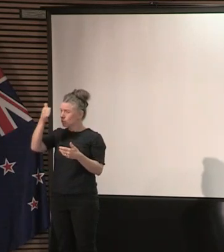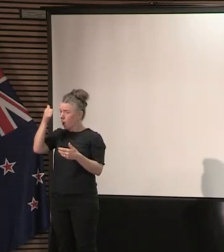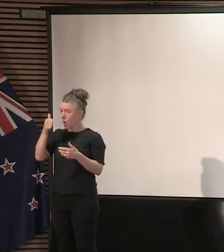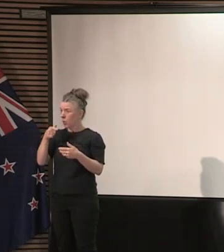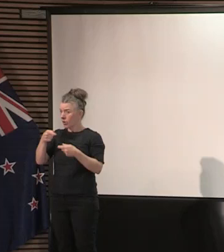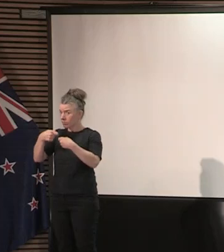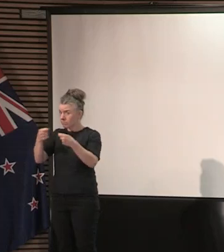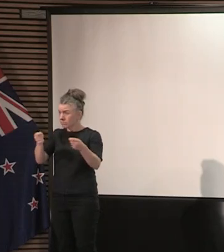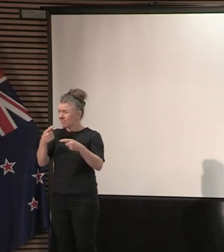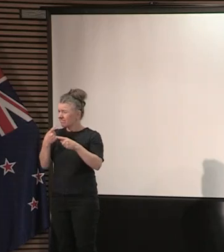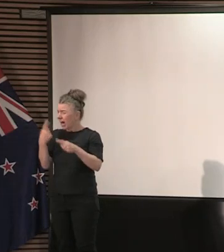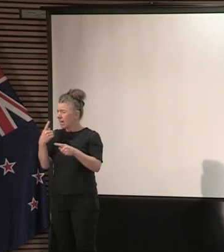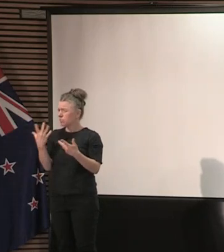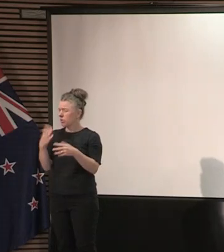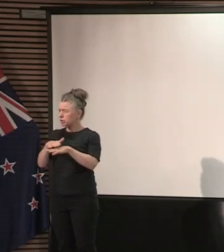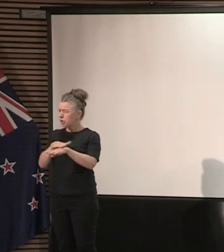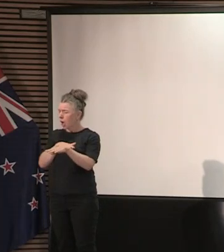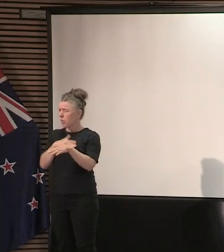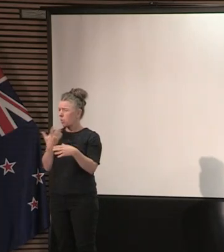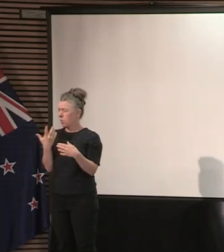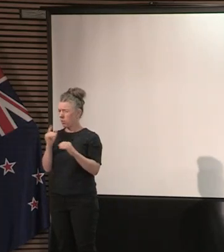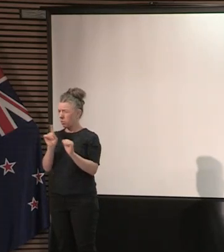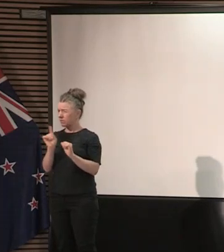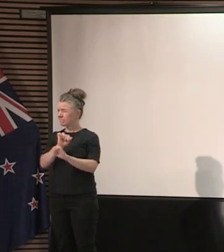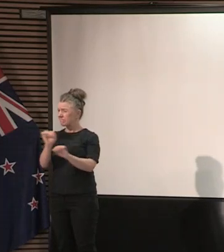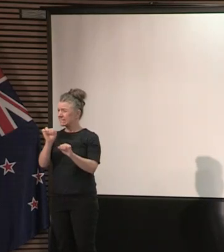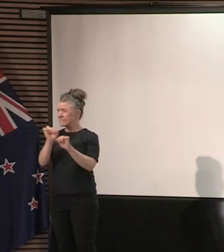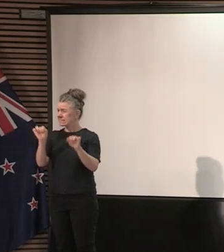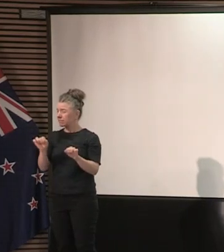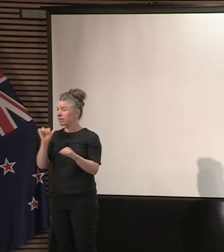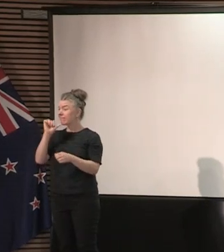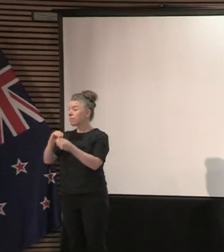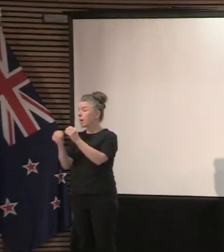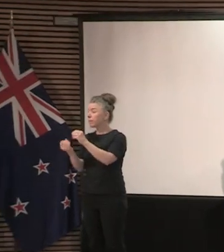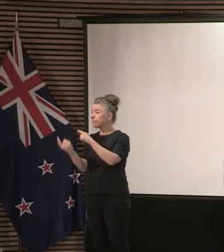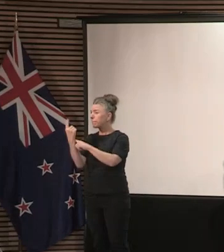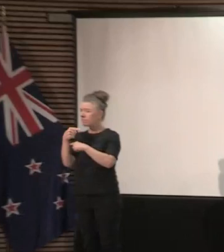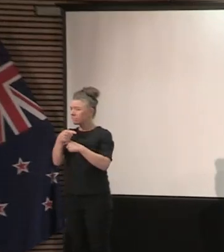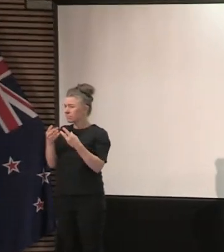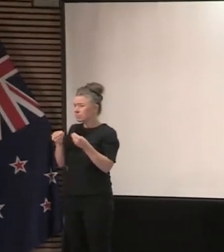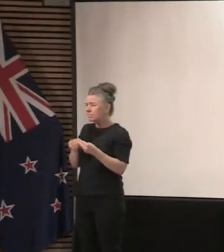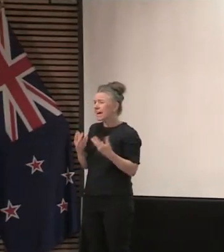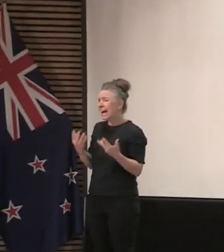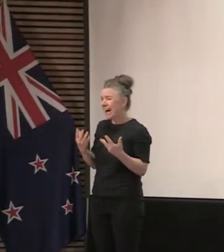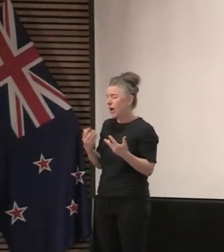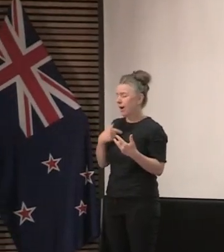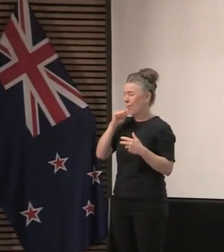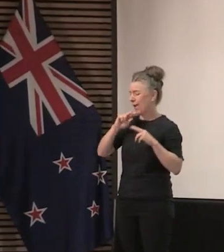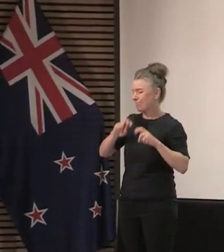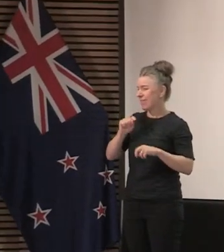community so we can get an idea of what PPE is going out, how quickly they are responding to orders, and how any concerns are dealt with.